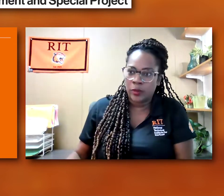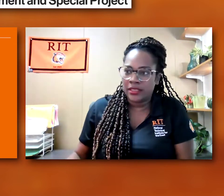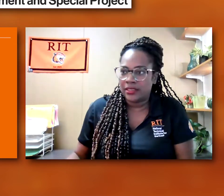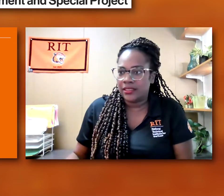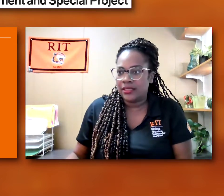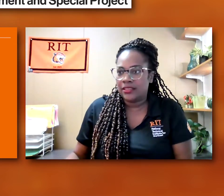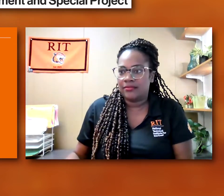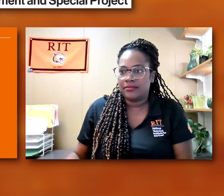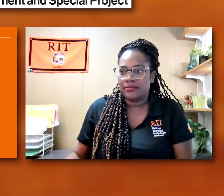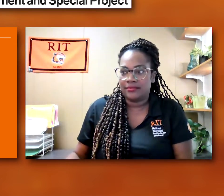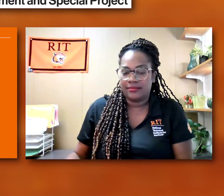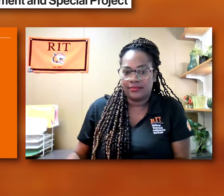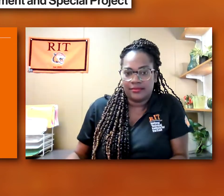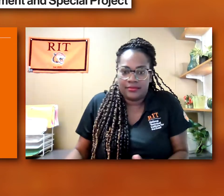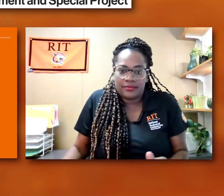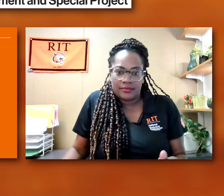it'll be time for you all to vote.